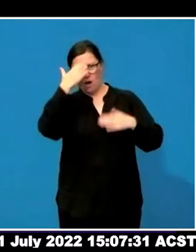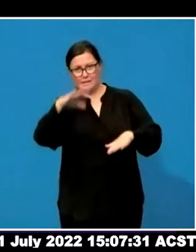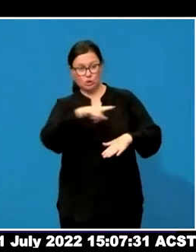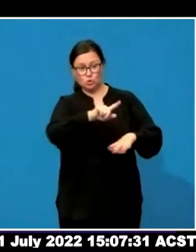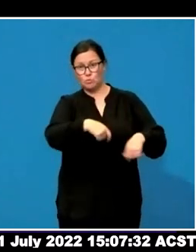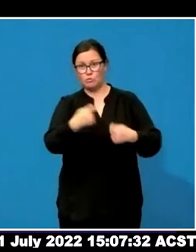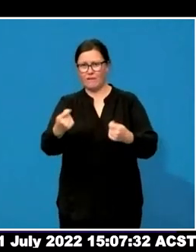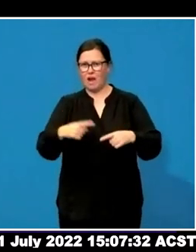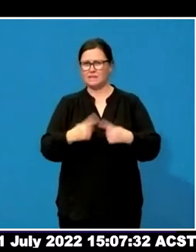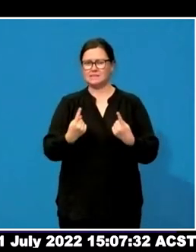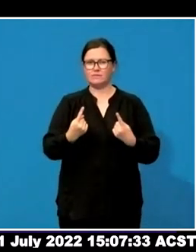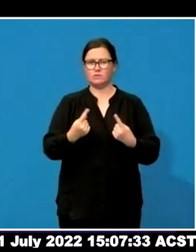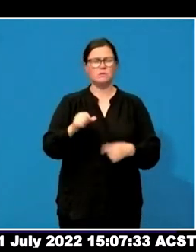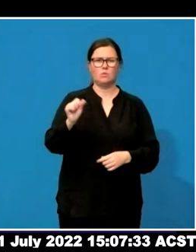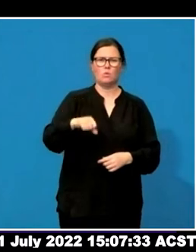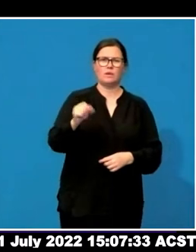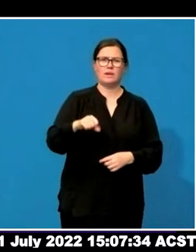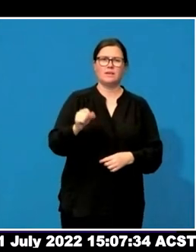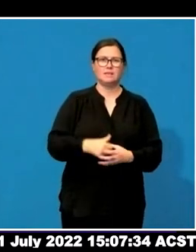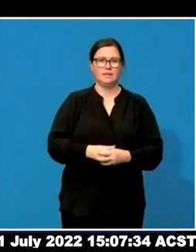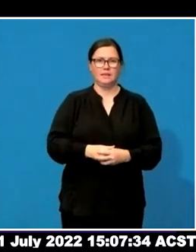All right. Well, thank you very much.